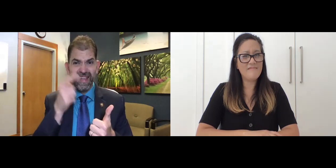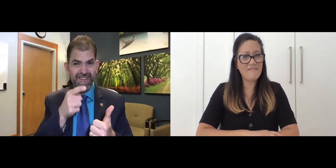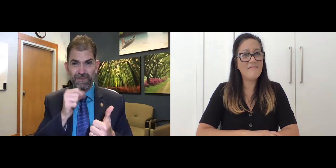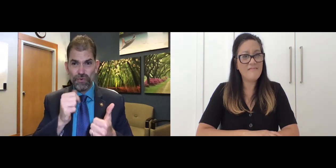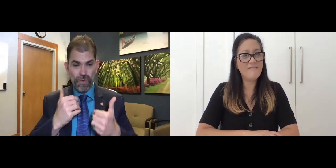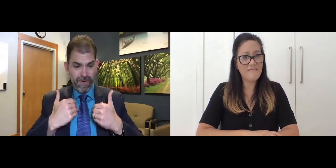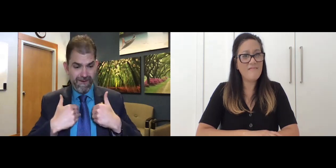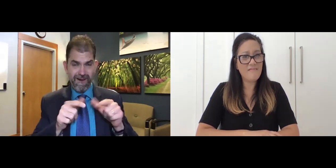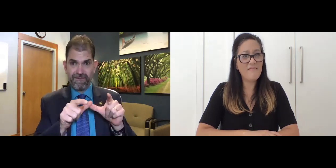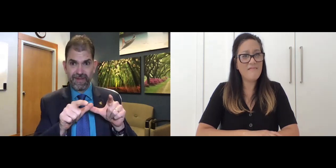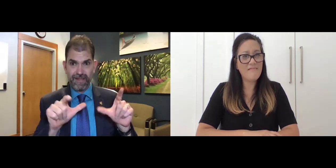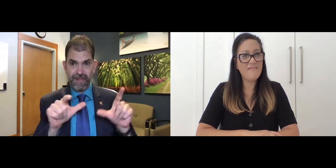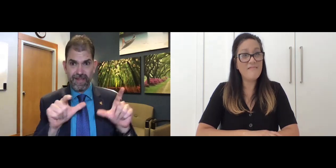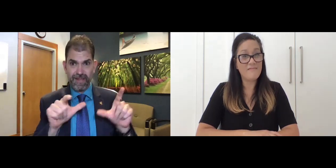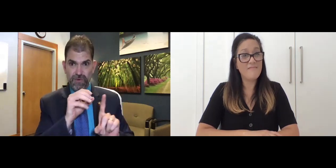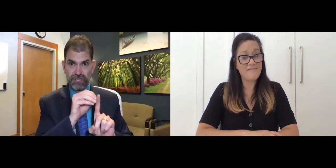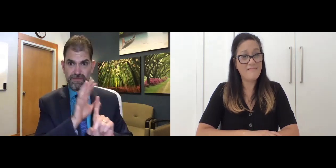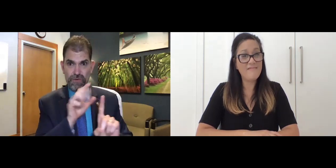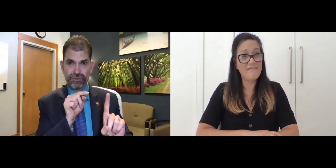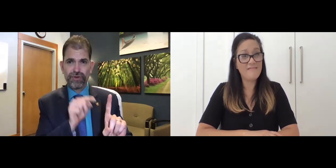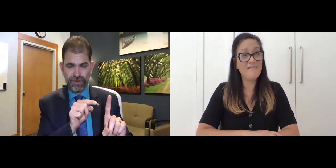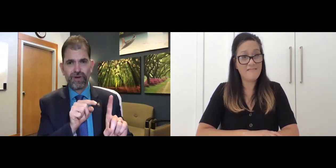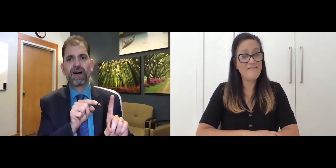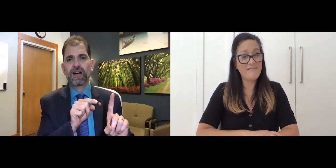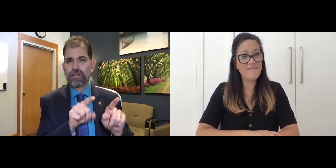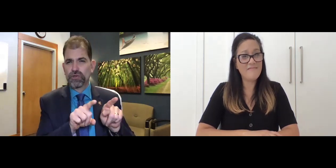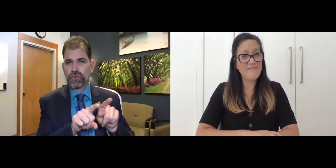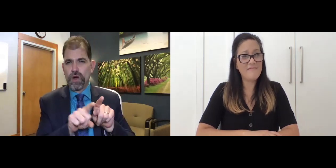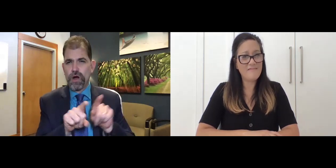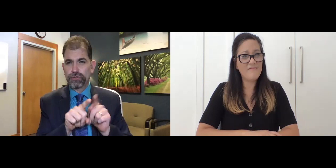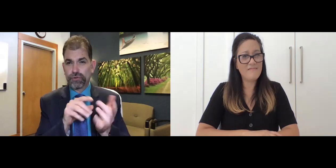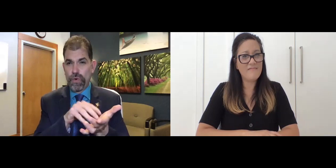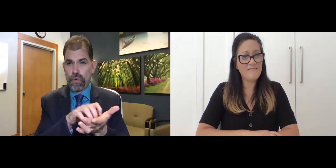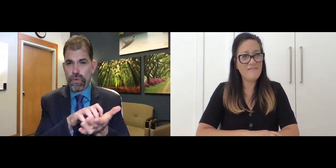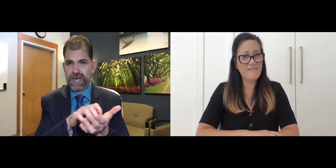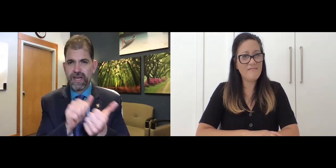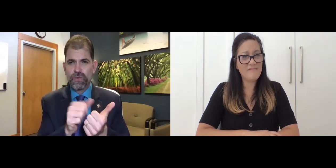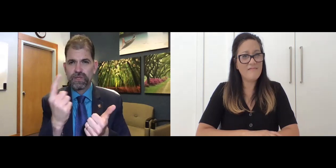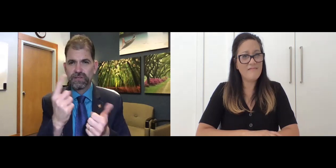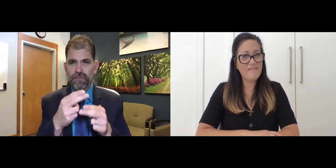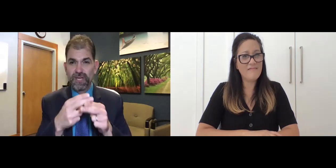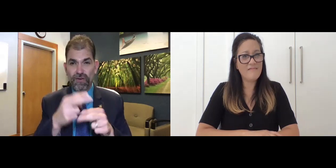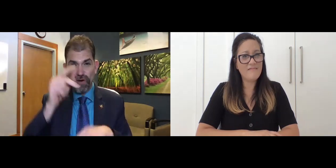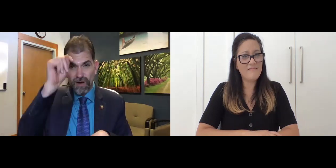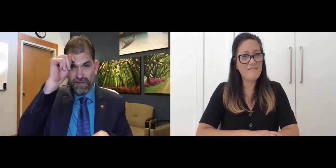having to do with language acquisition,